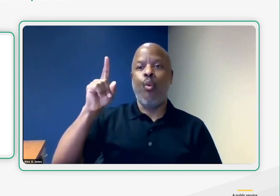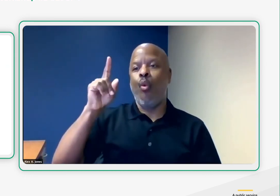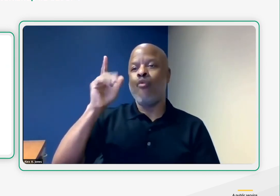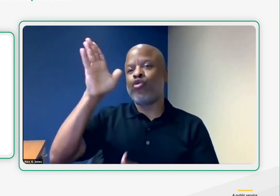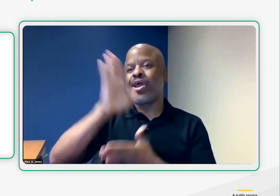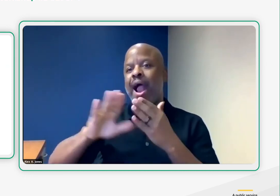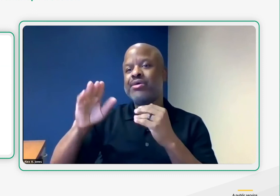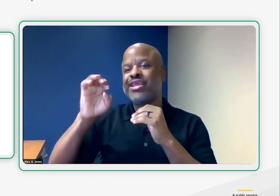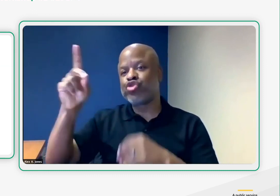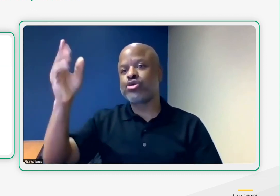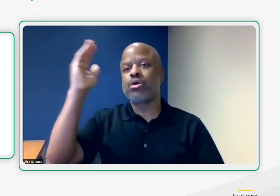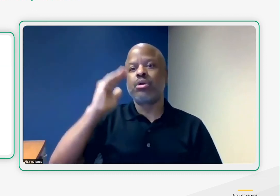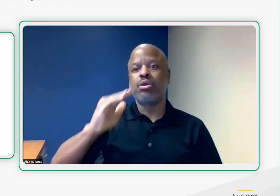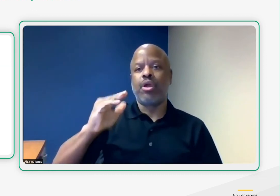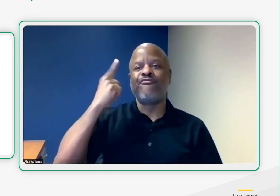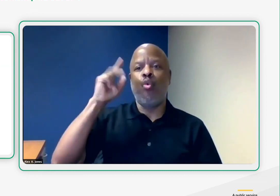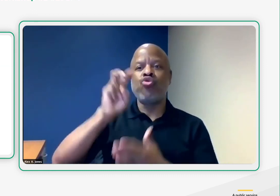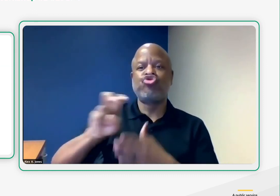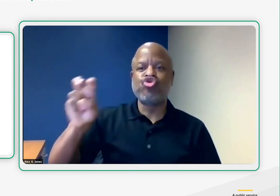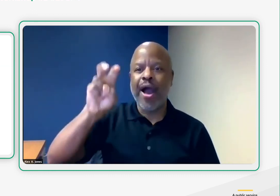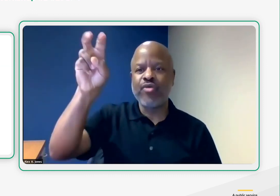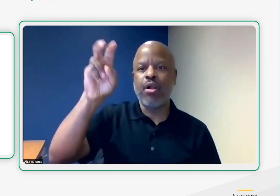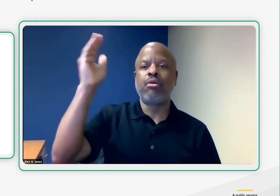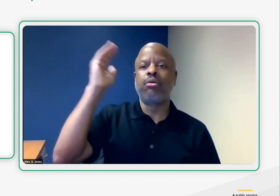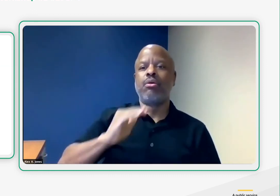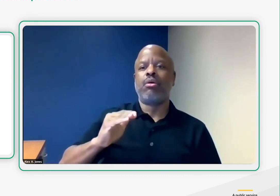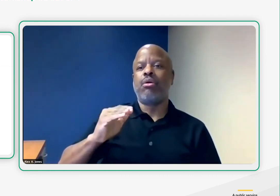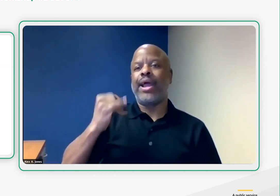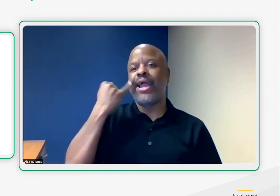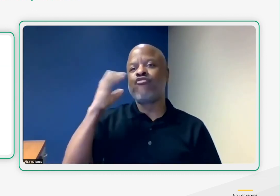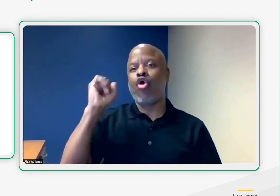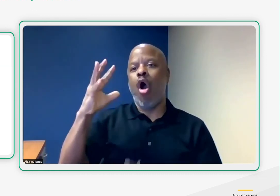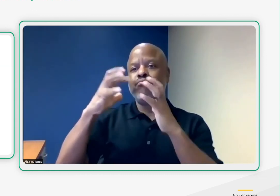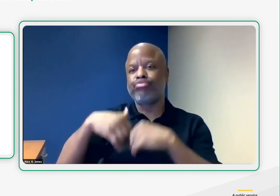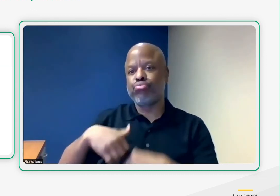an account for a future college education, a travel account, an account for emergency